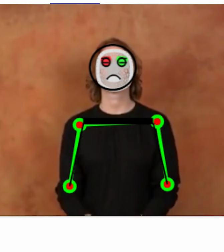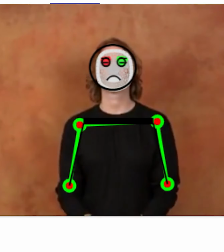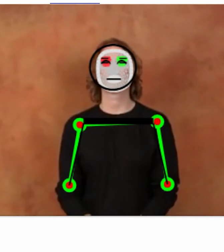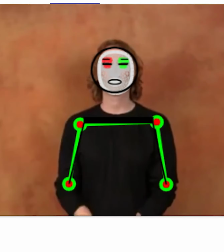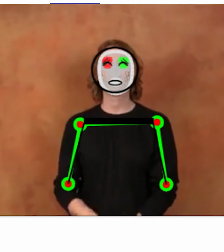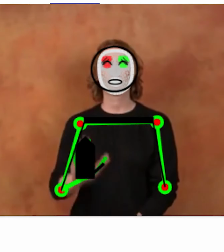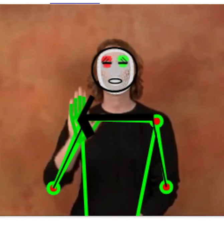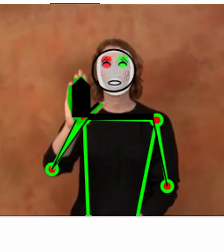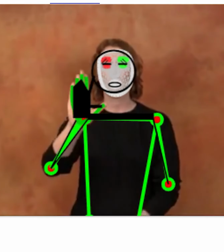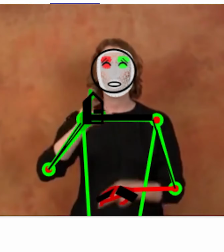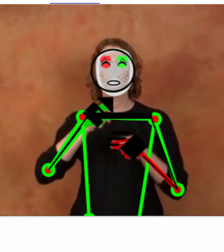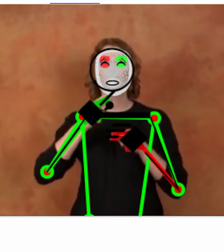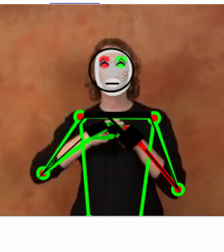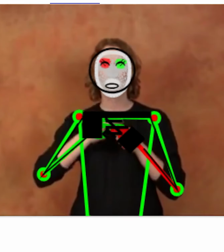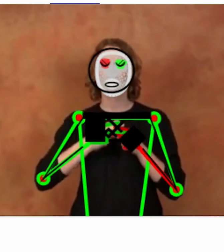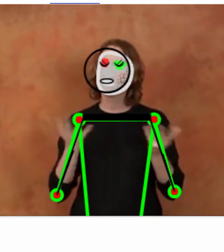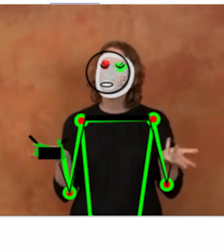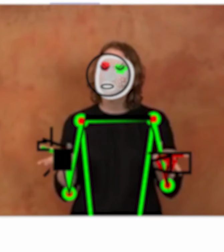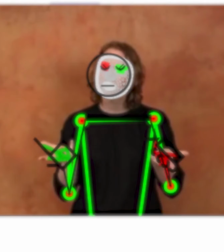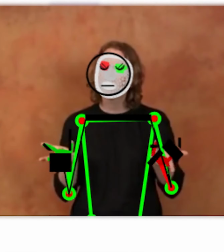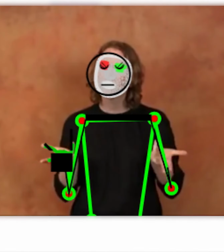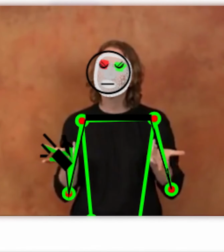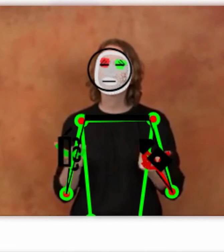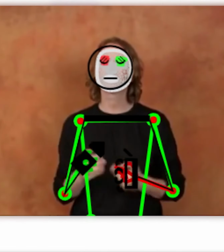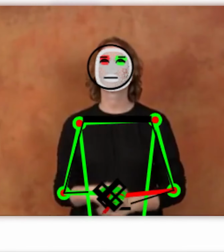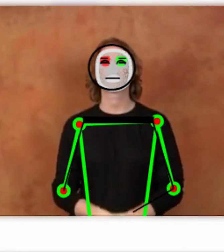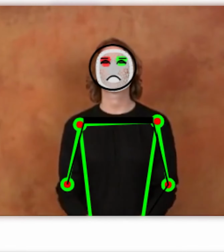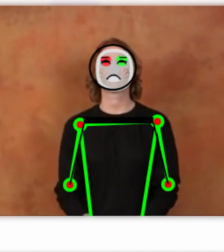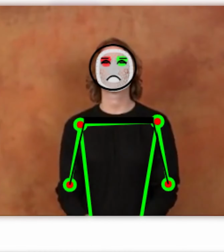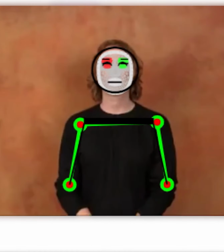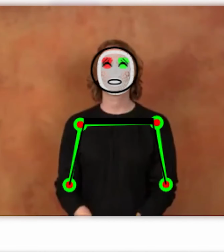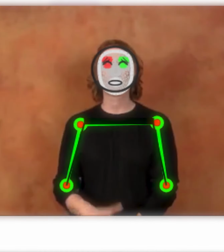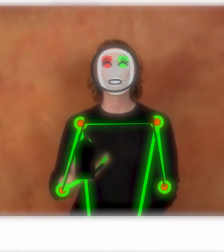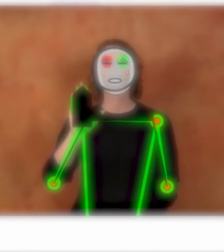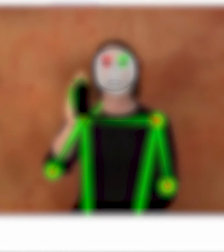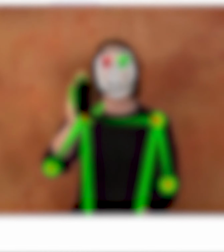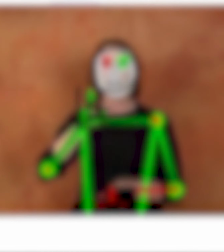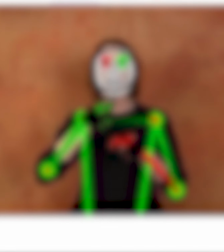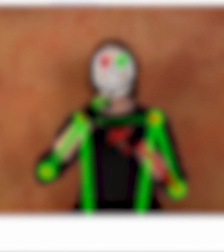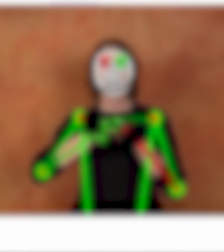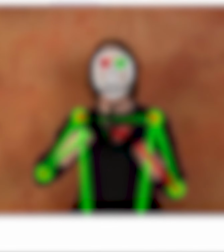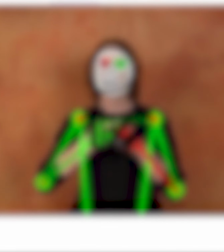you can see how it might work. Once someone starts signing, their signs are transcribed using SignWriting,